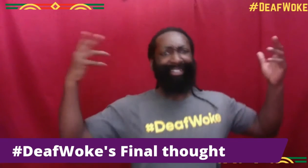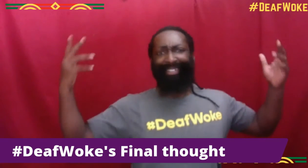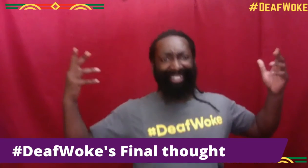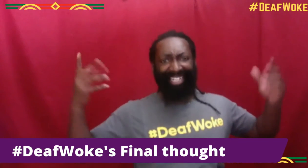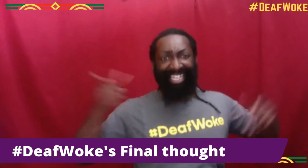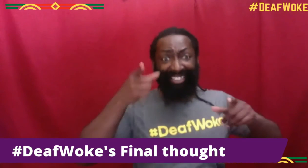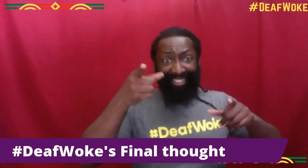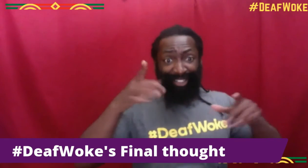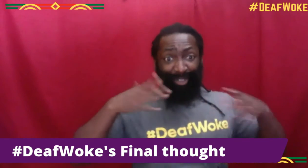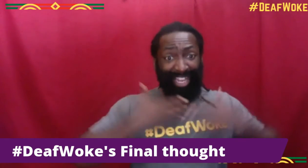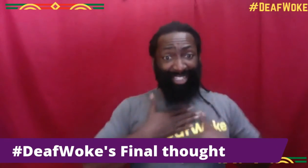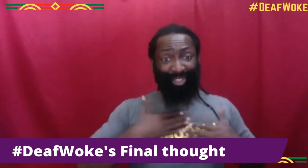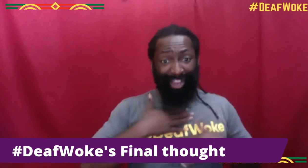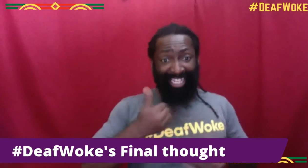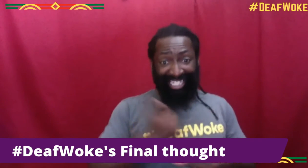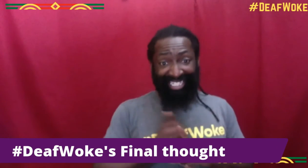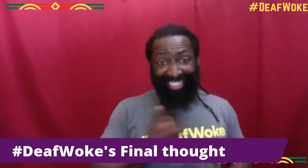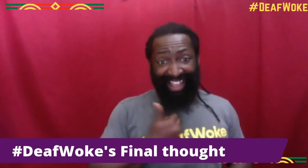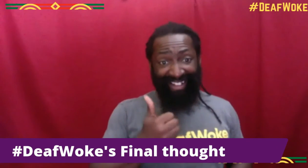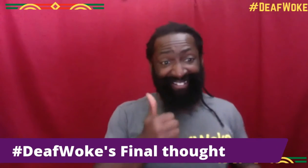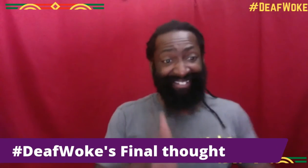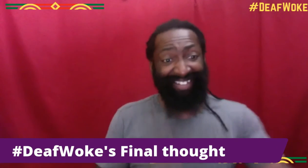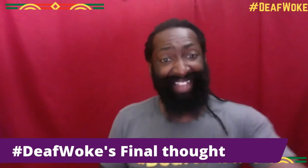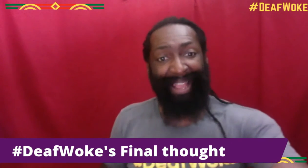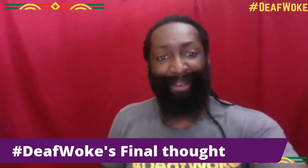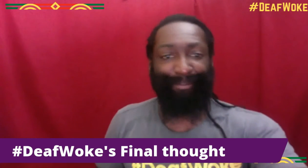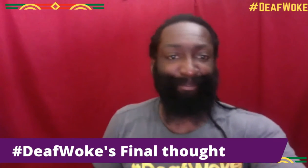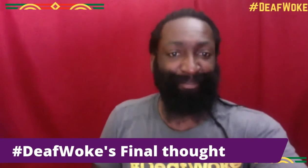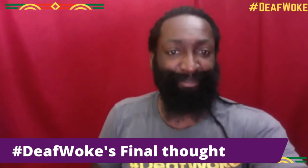An incredible human, did y'all enjoy yourselves?